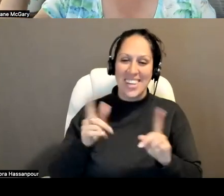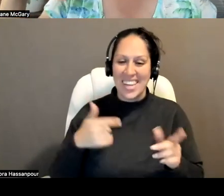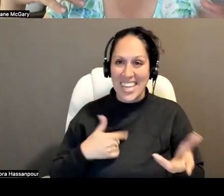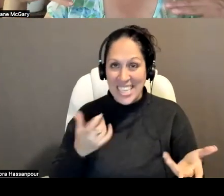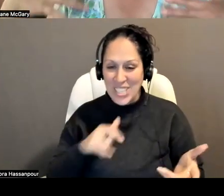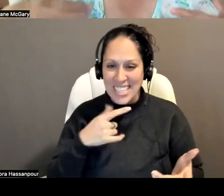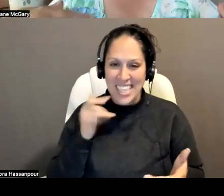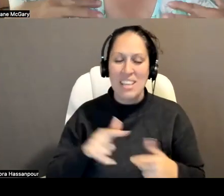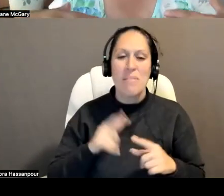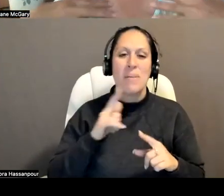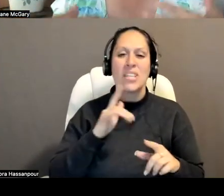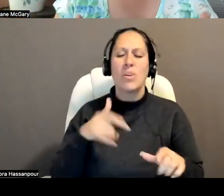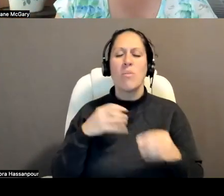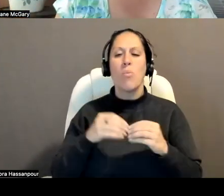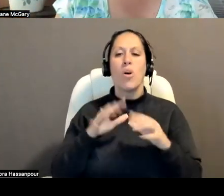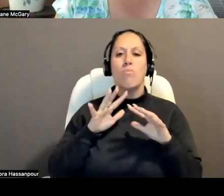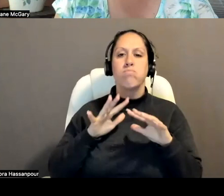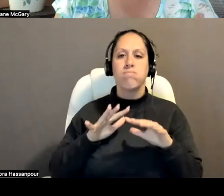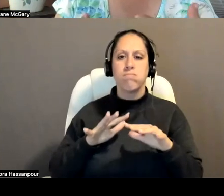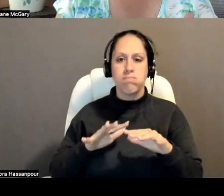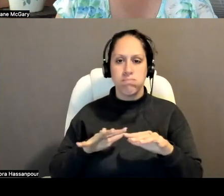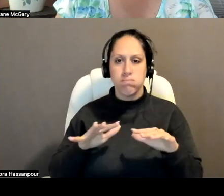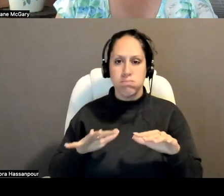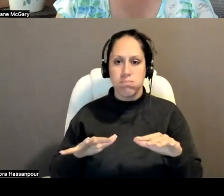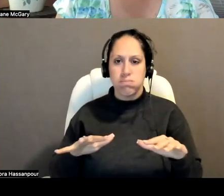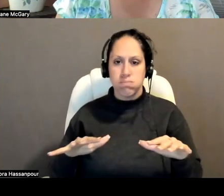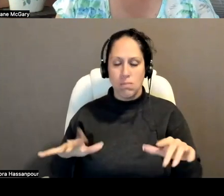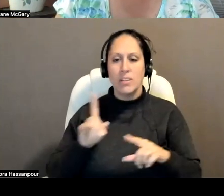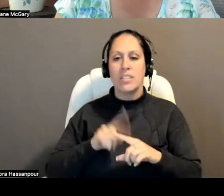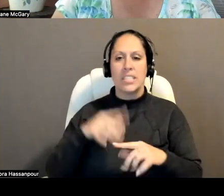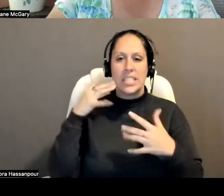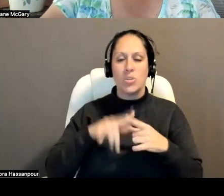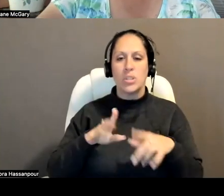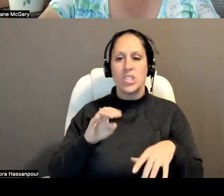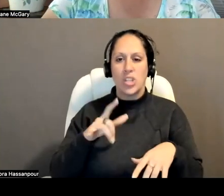There's such a mellow rch tone to a ello that you don't get it from a lot of other